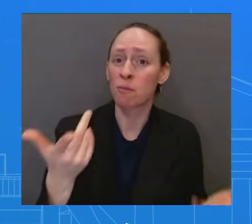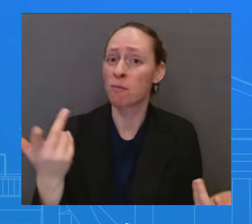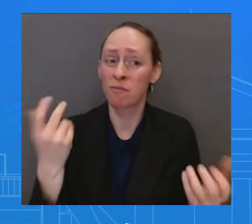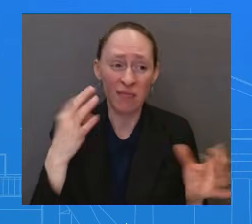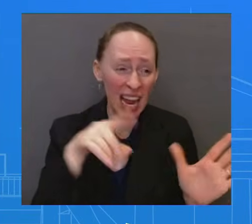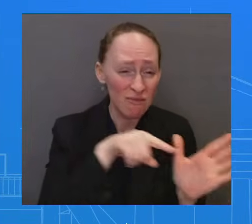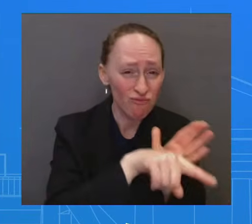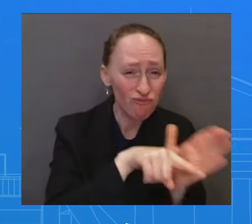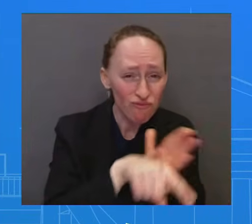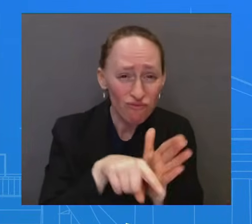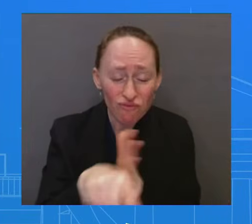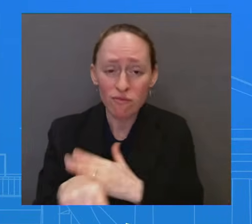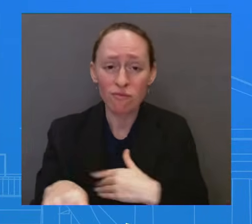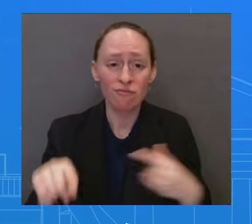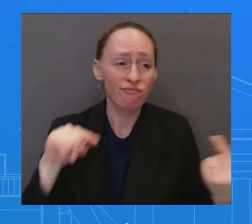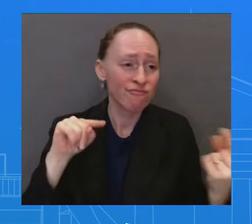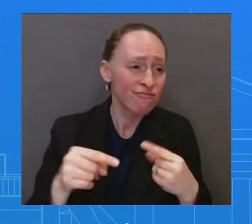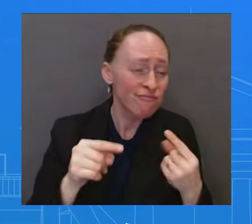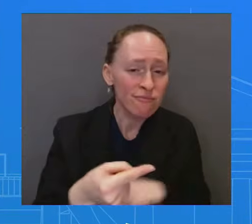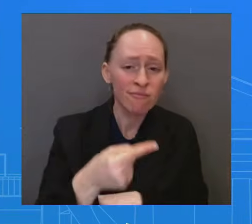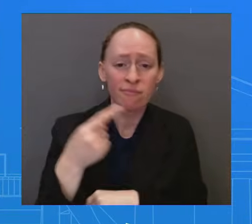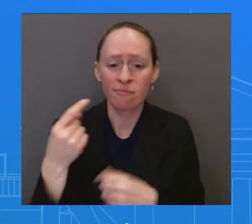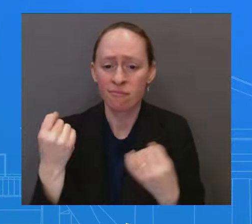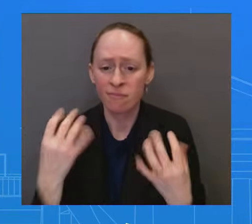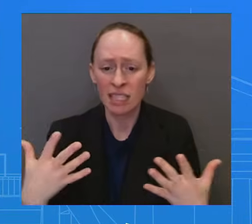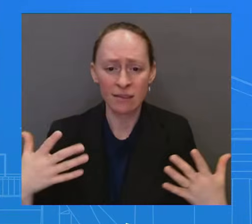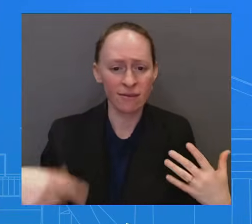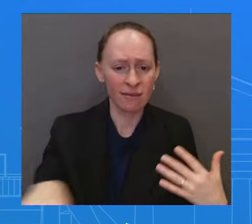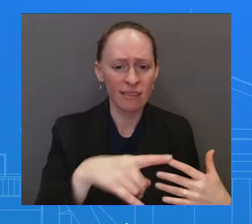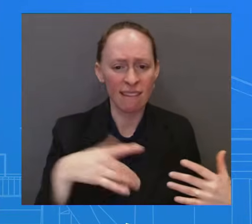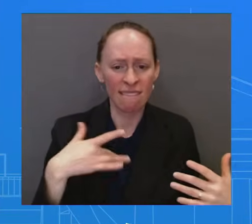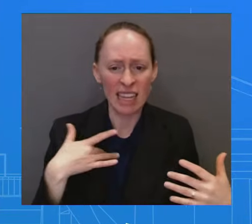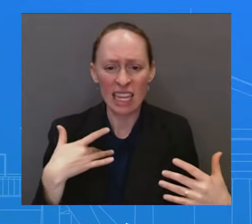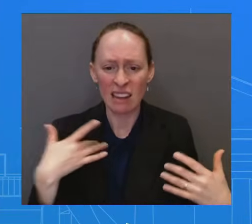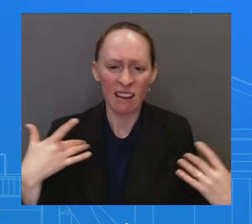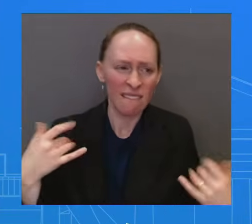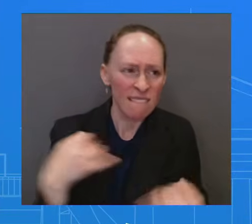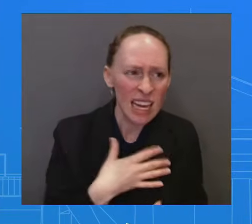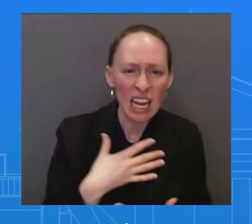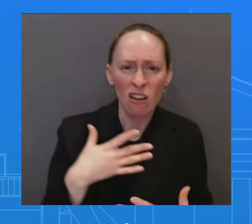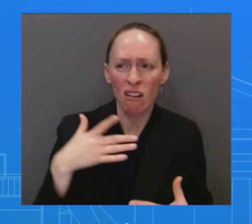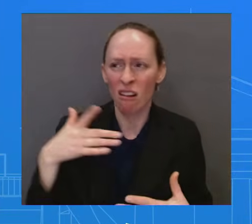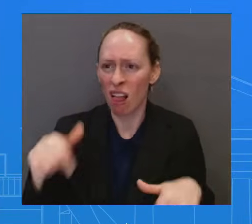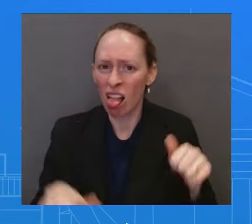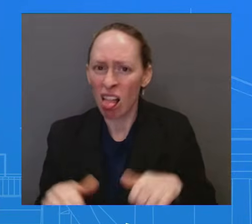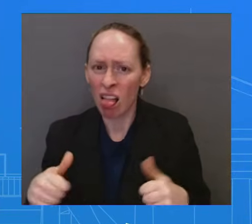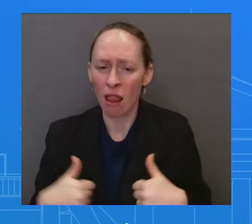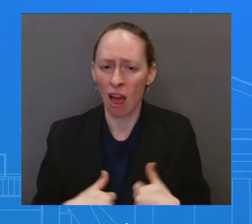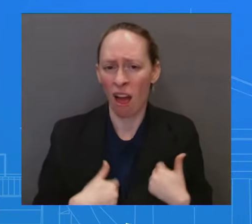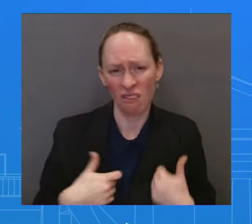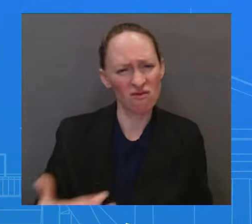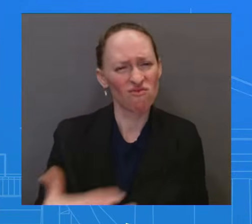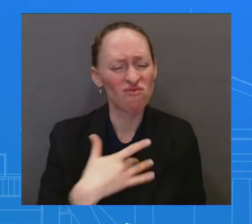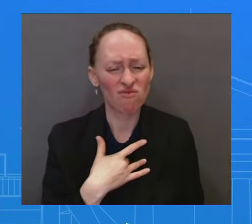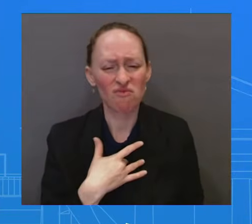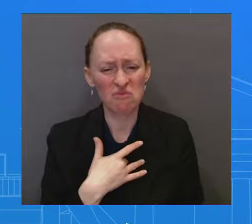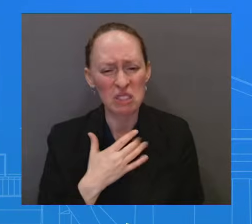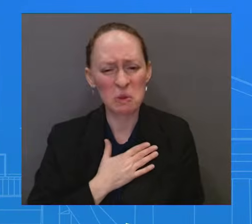We feel that anguish, too, every single day. And that's why we have worked -- we're leading the world in terms of getting humanitarian assistance into Gaza.